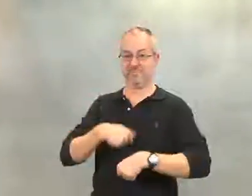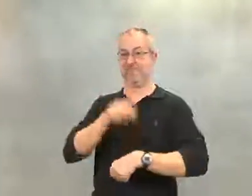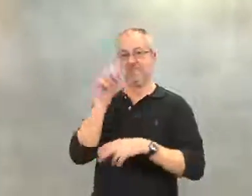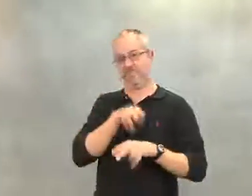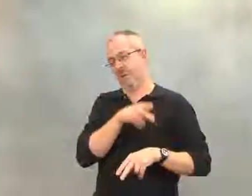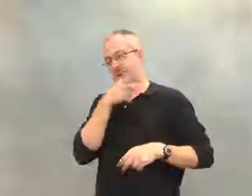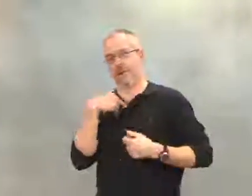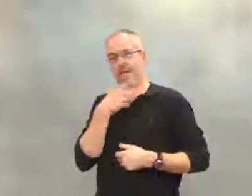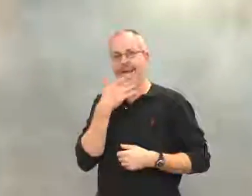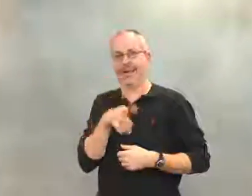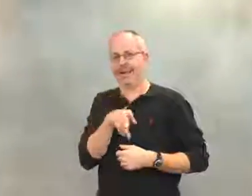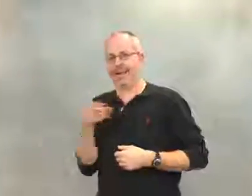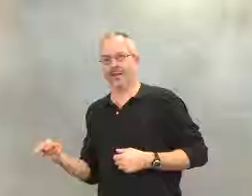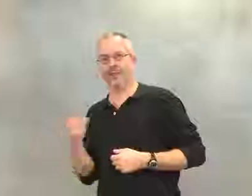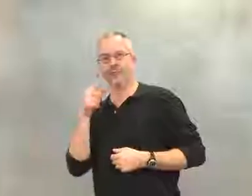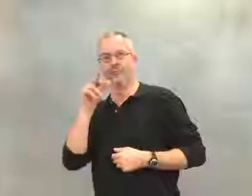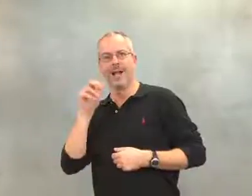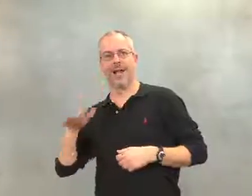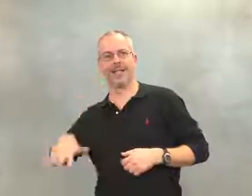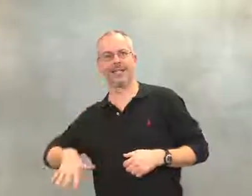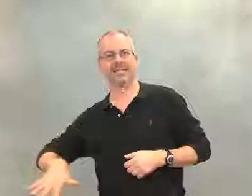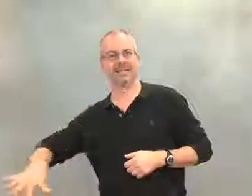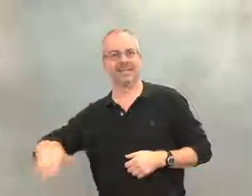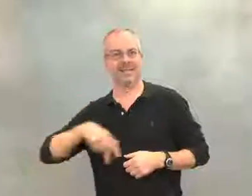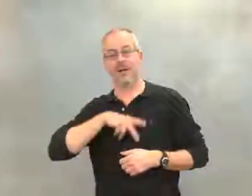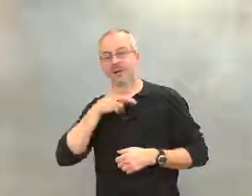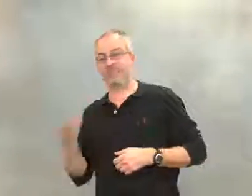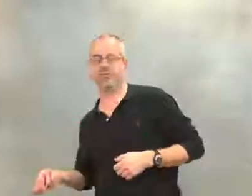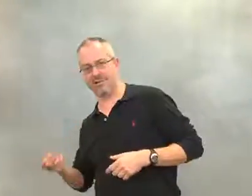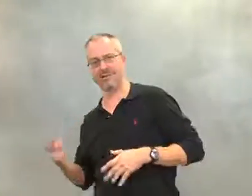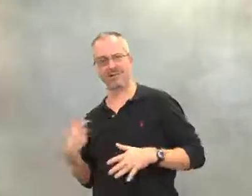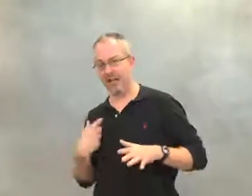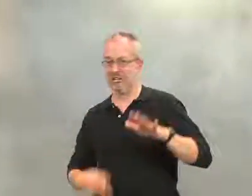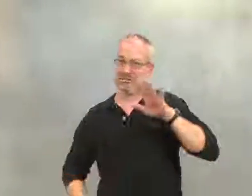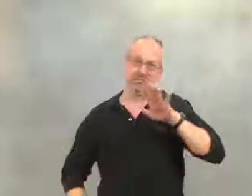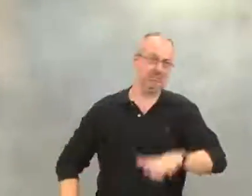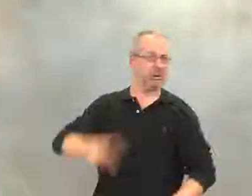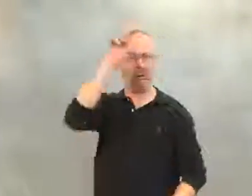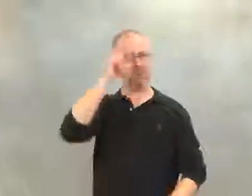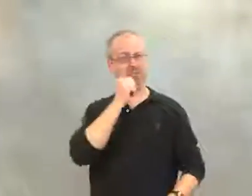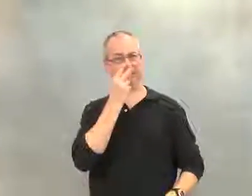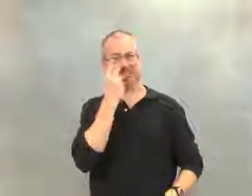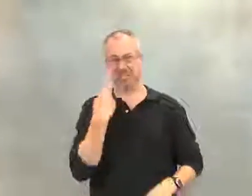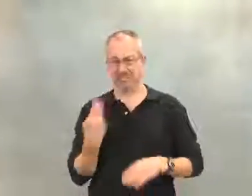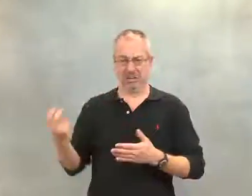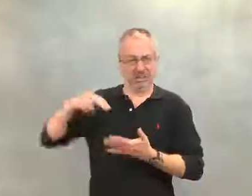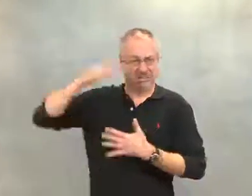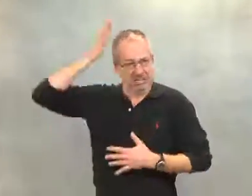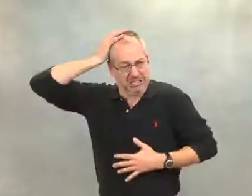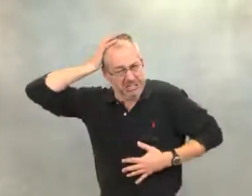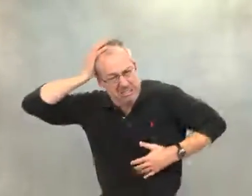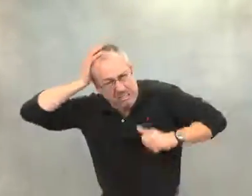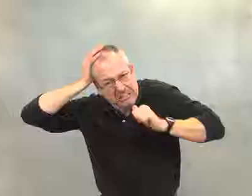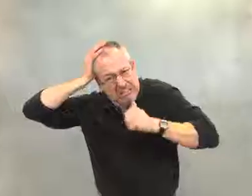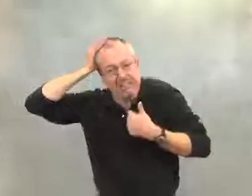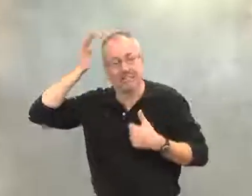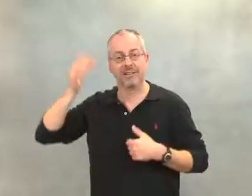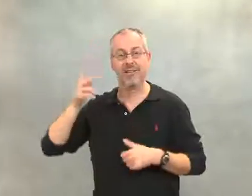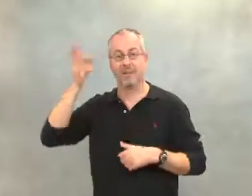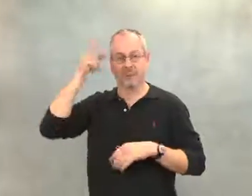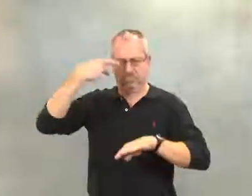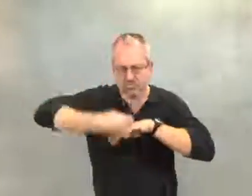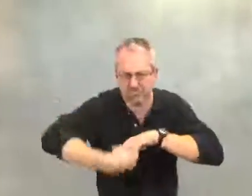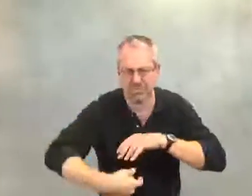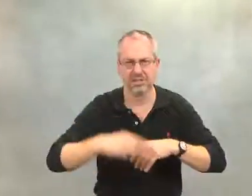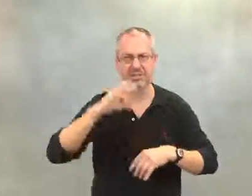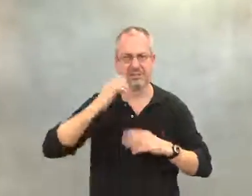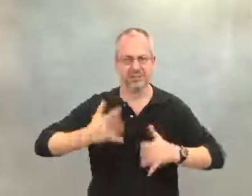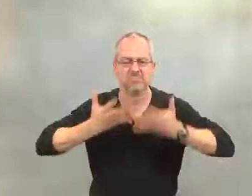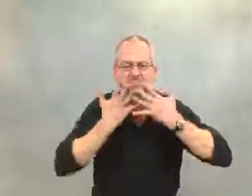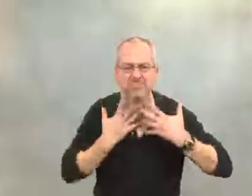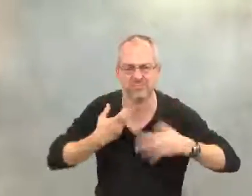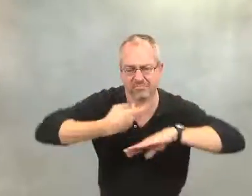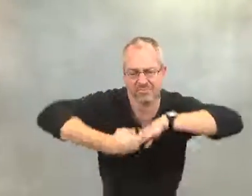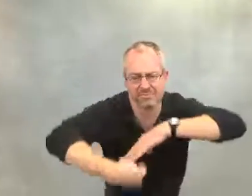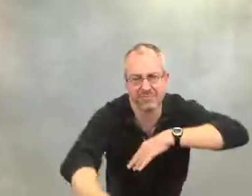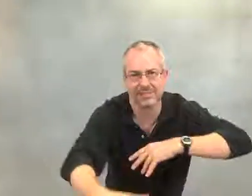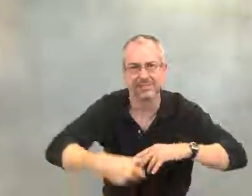I fell over the side onto the grass.